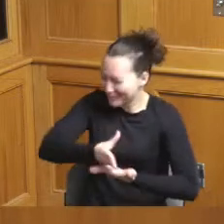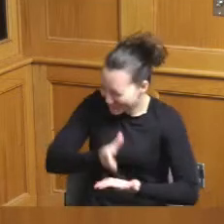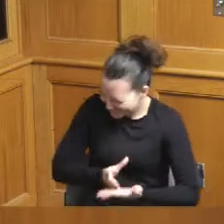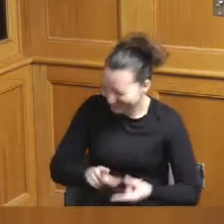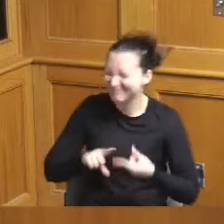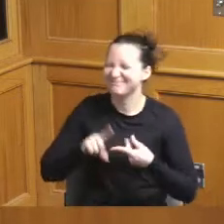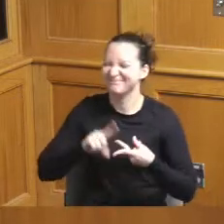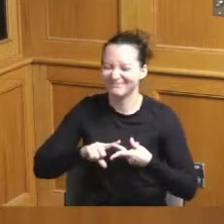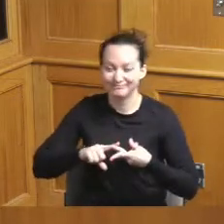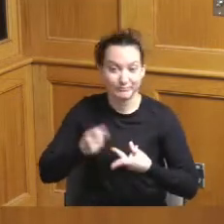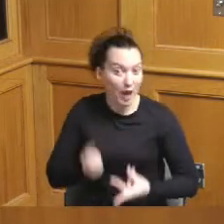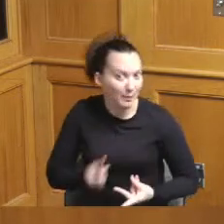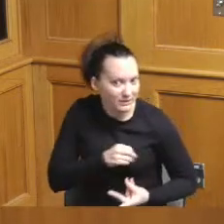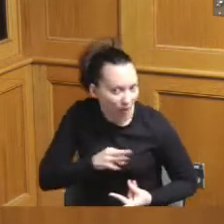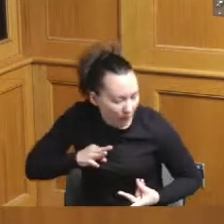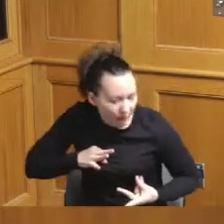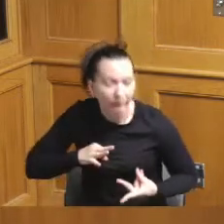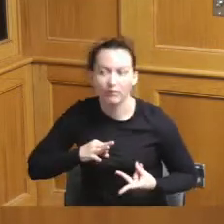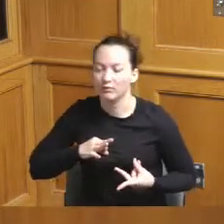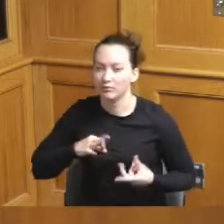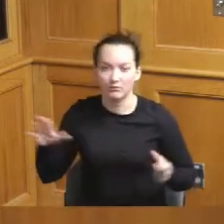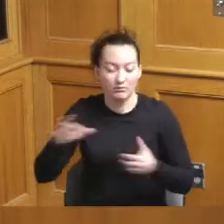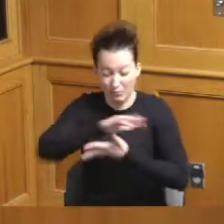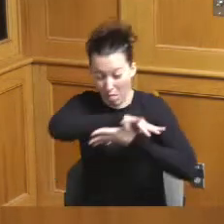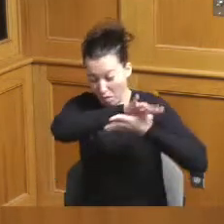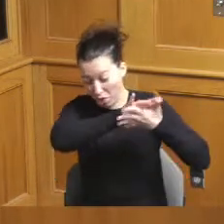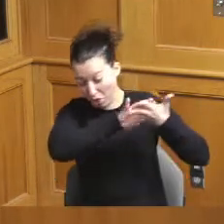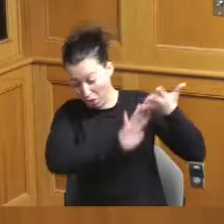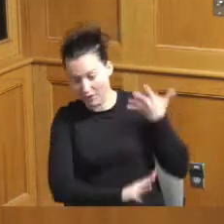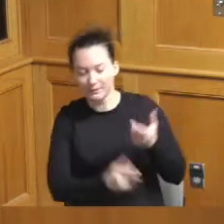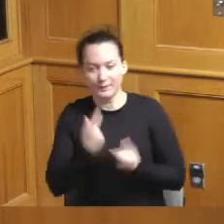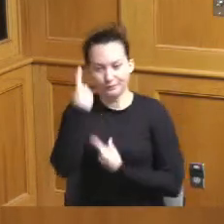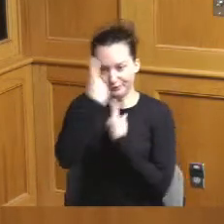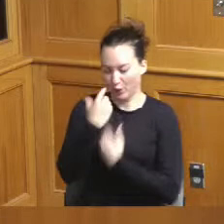you know the number of Staff there's a whole host of things I want to make sure I'm aware of before